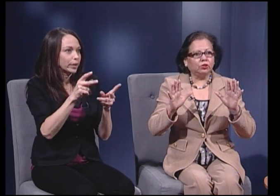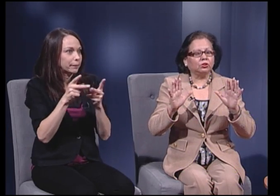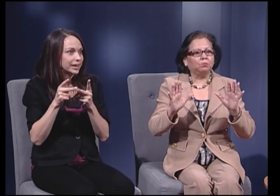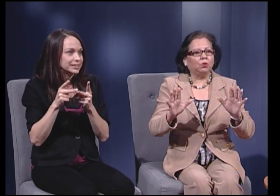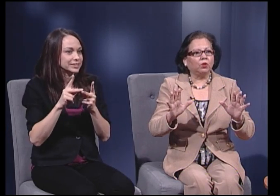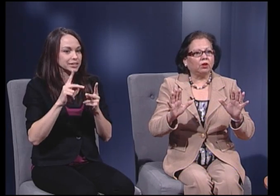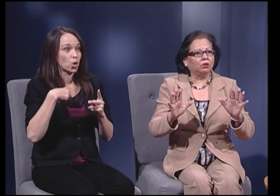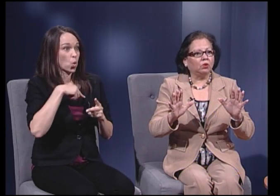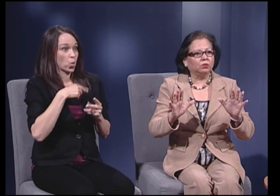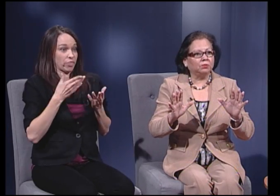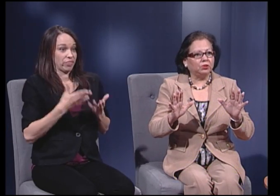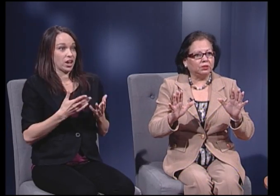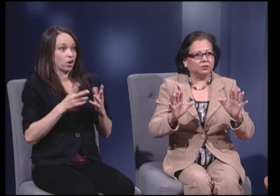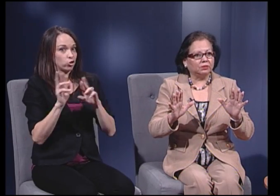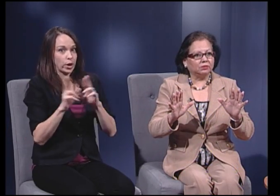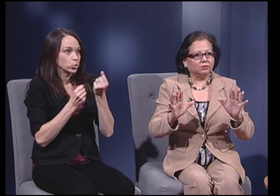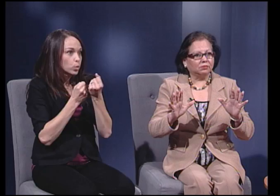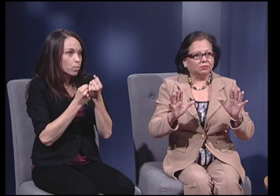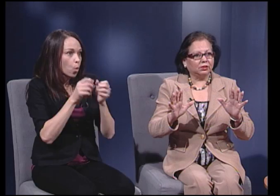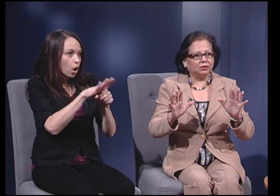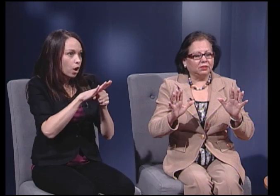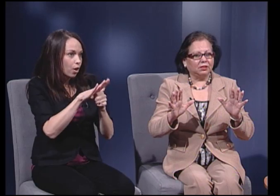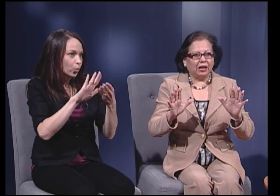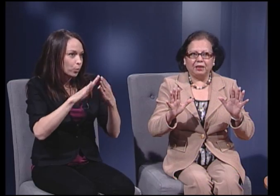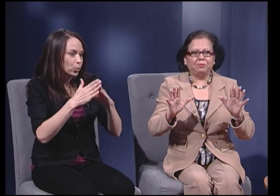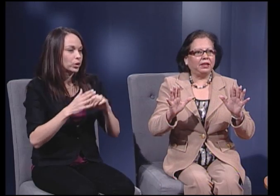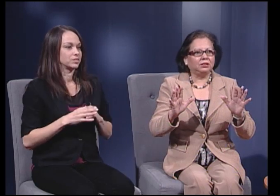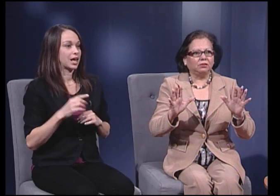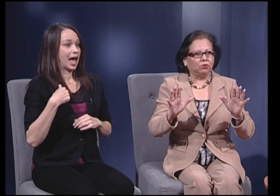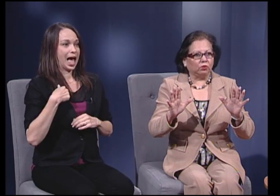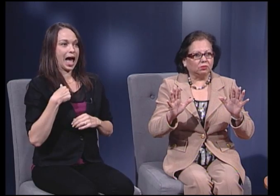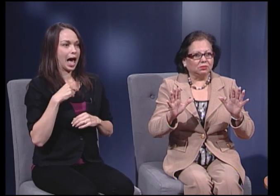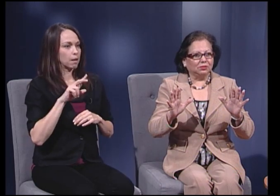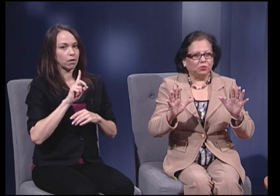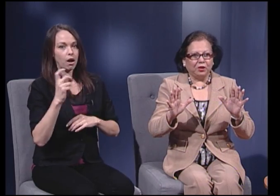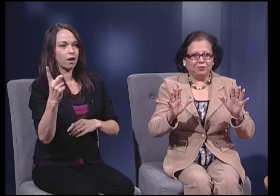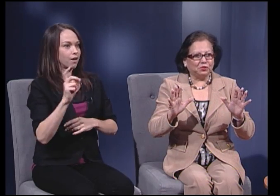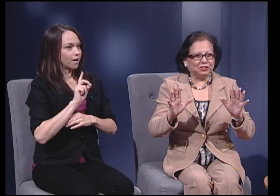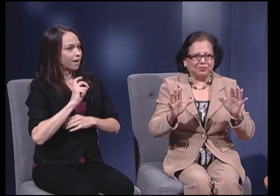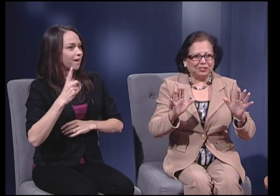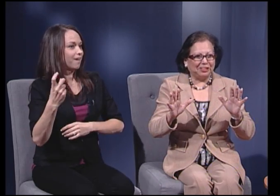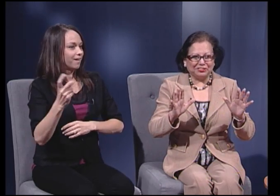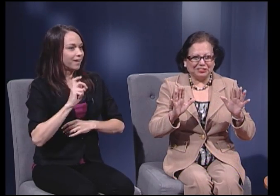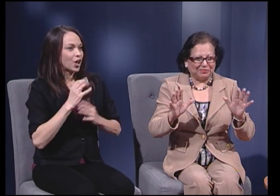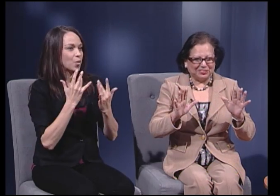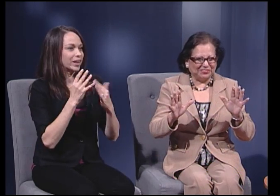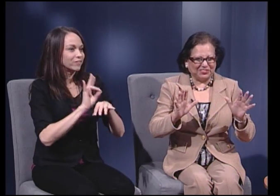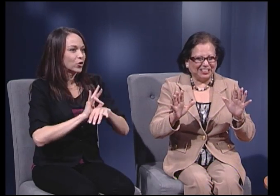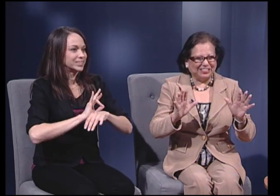to support our local communities, okay? I'm pacing the floor waiting for 7 o'clock to come to for the end